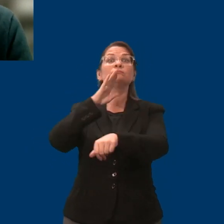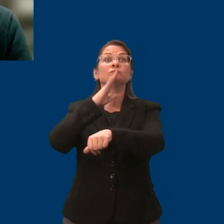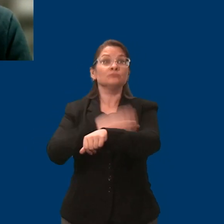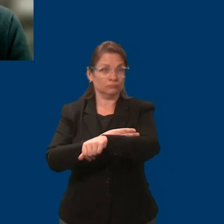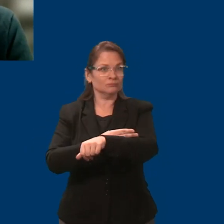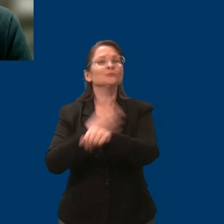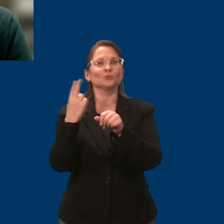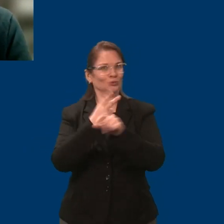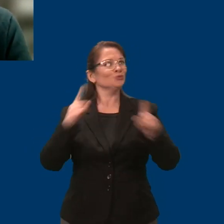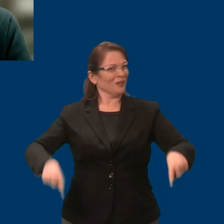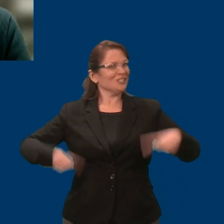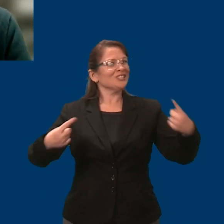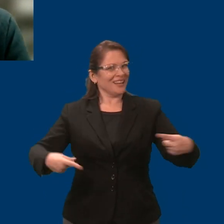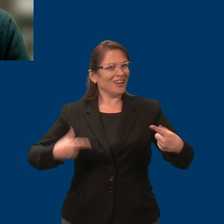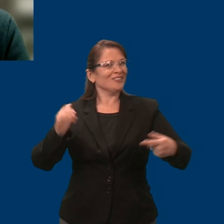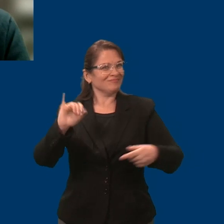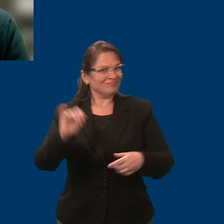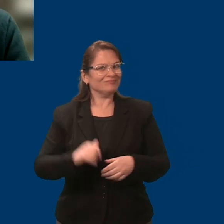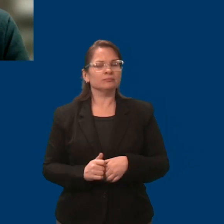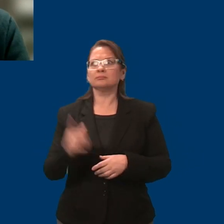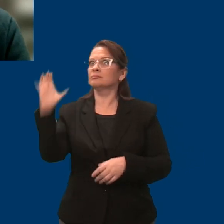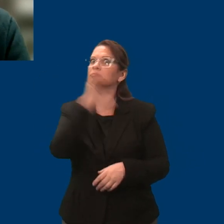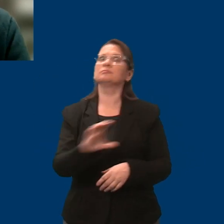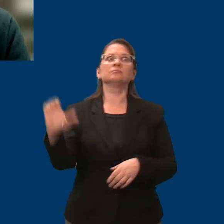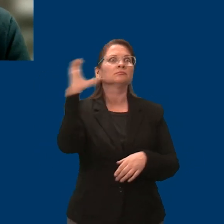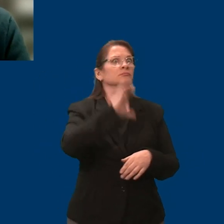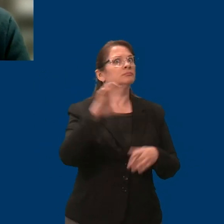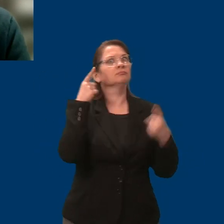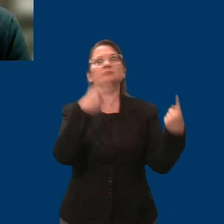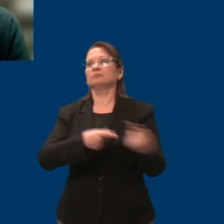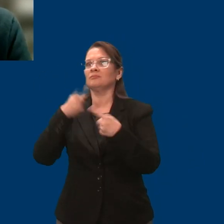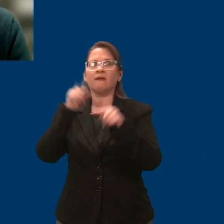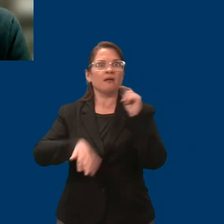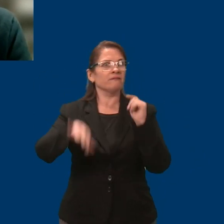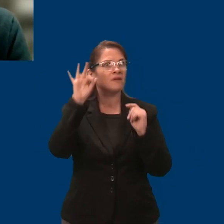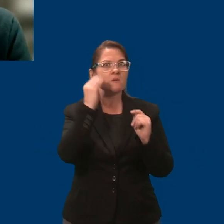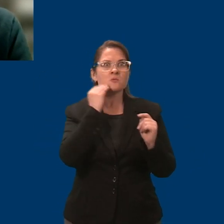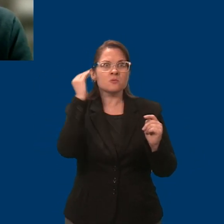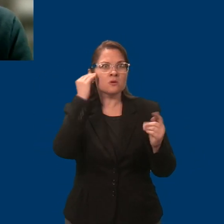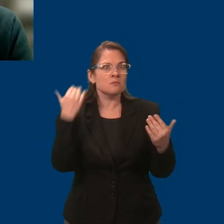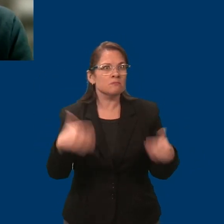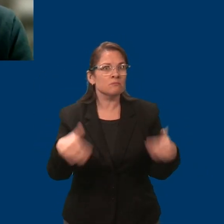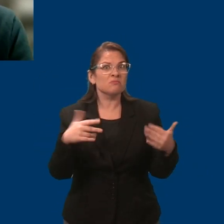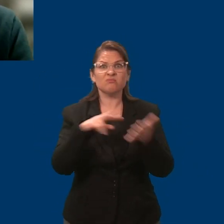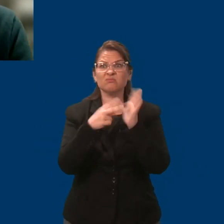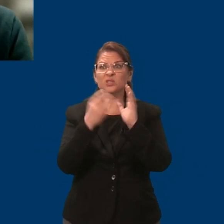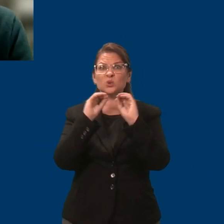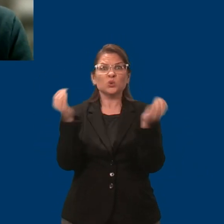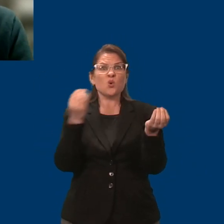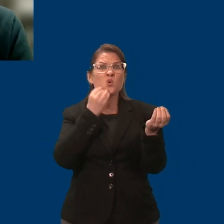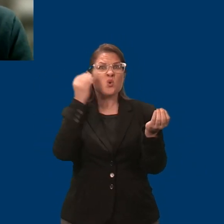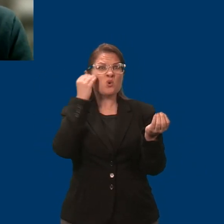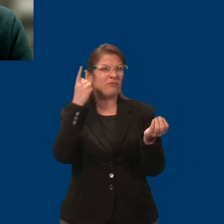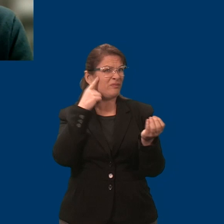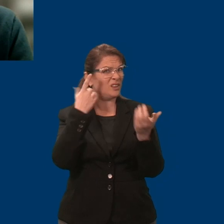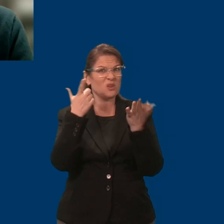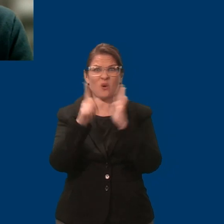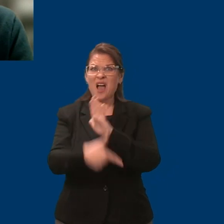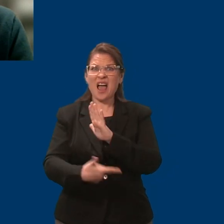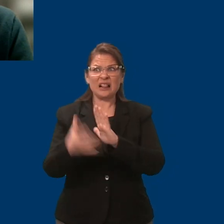struggled to find accessible housing, which led them to be homeless for a short period of time. Judy advocated for a change in the city of Richfield